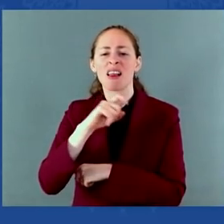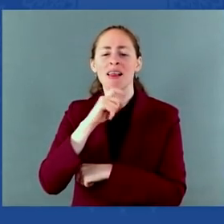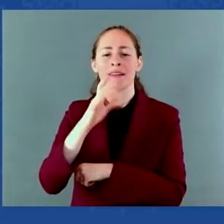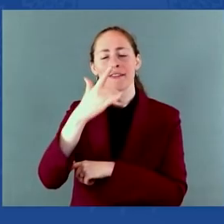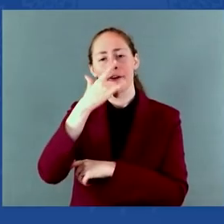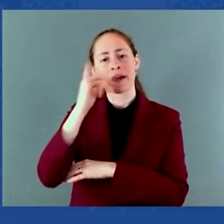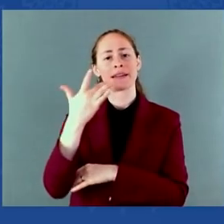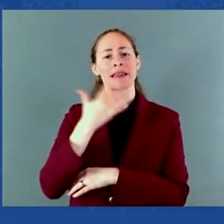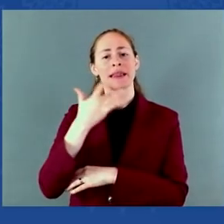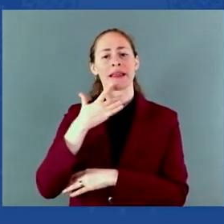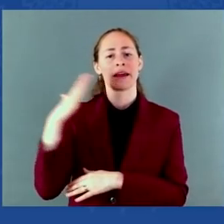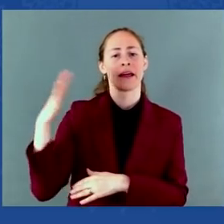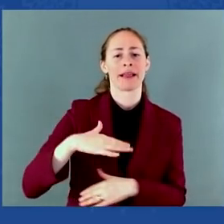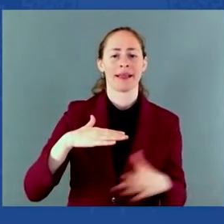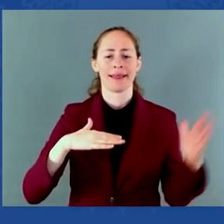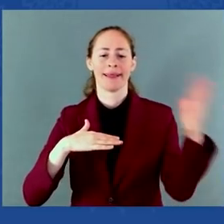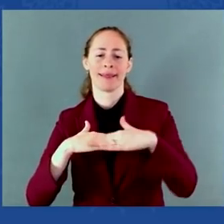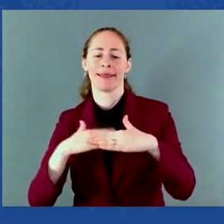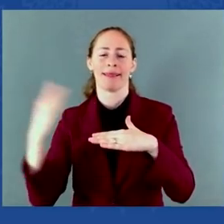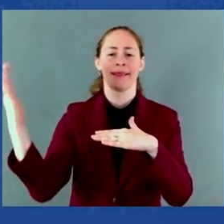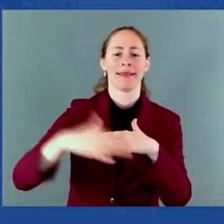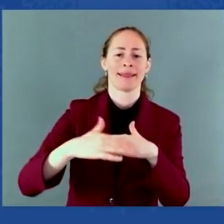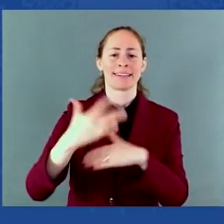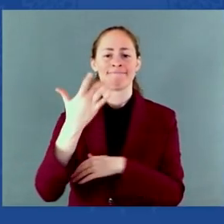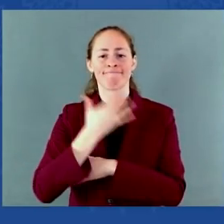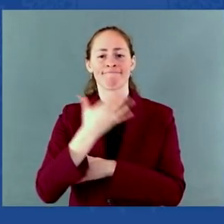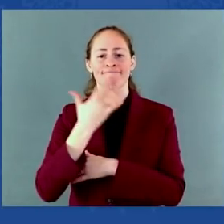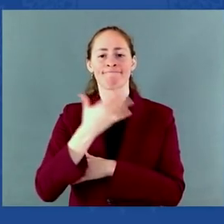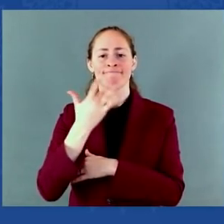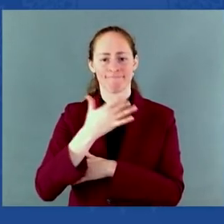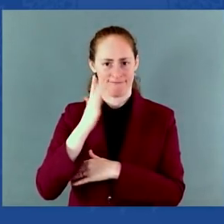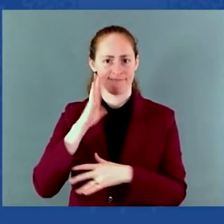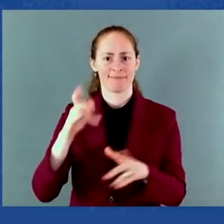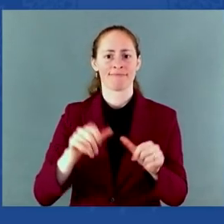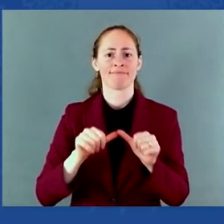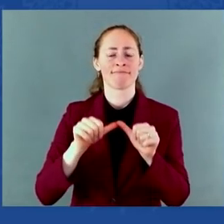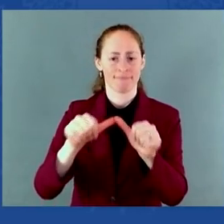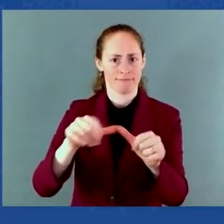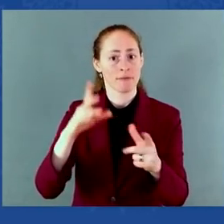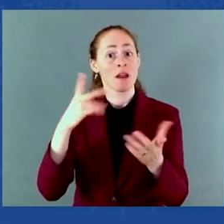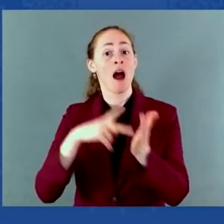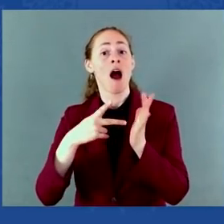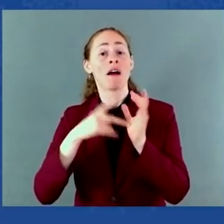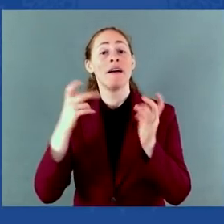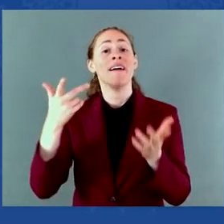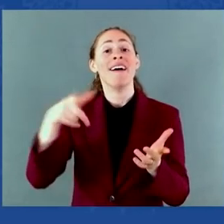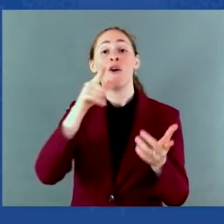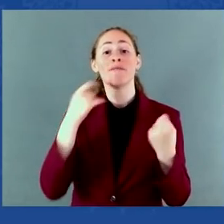This is going to make it bumpy for drivers, difficult for snow plows, and it's still dangerous for bikers. And when that's done,